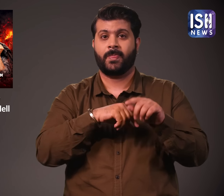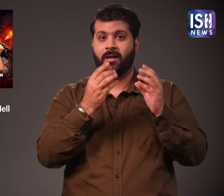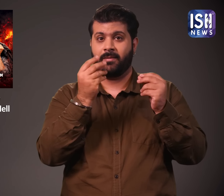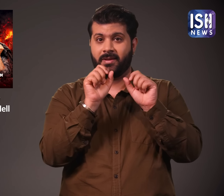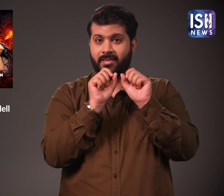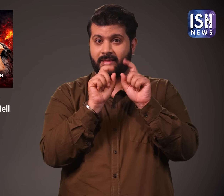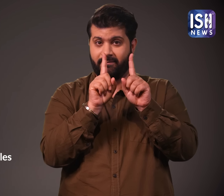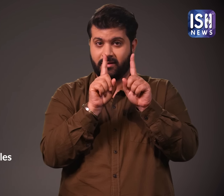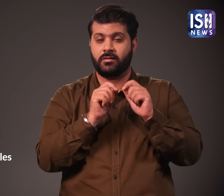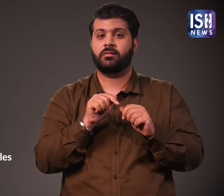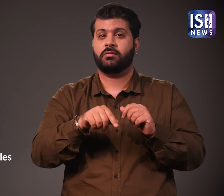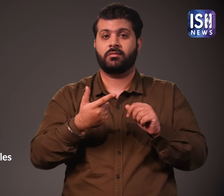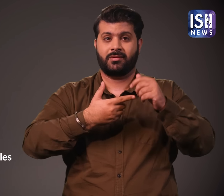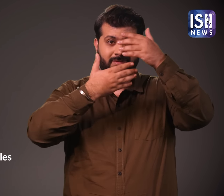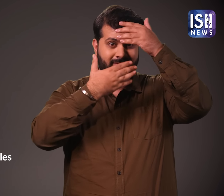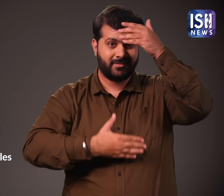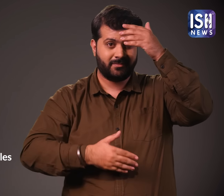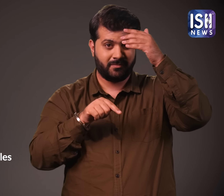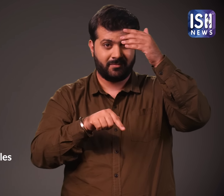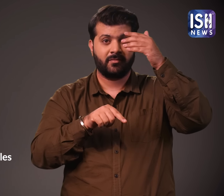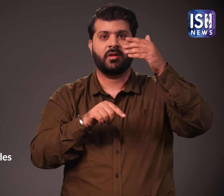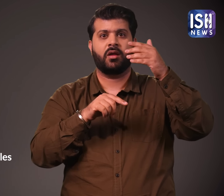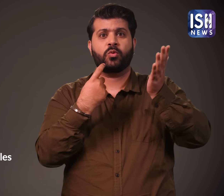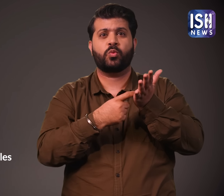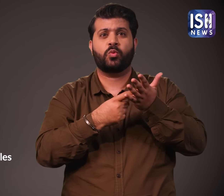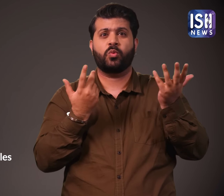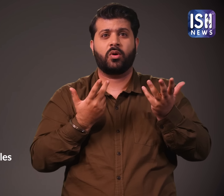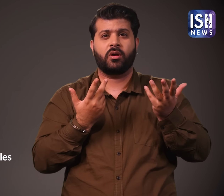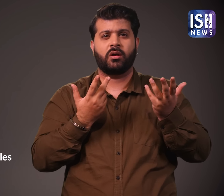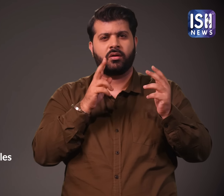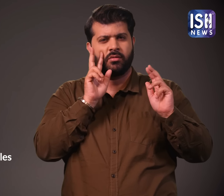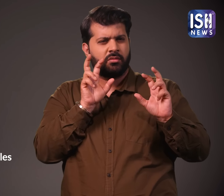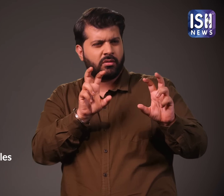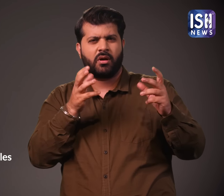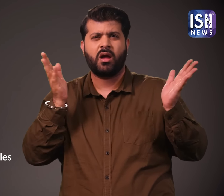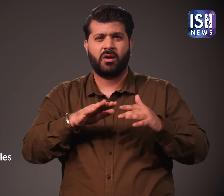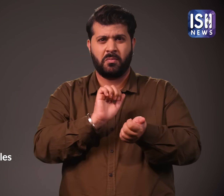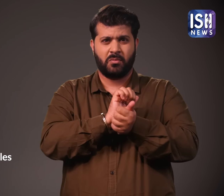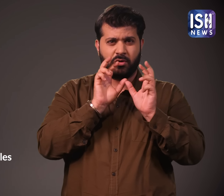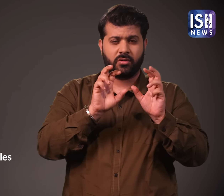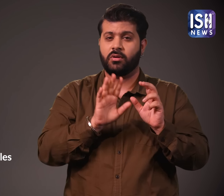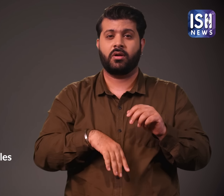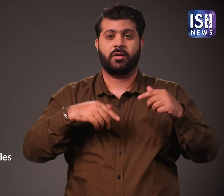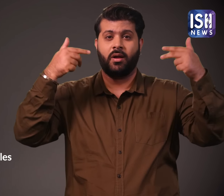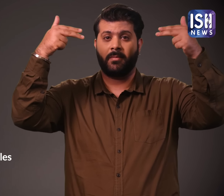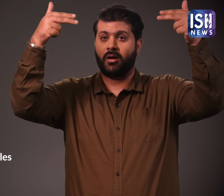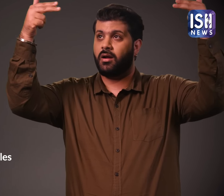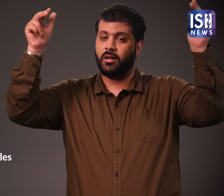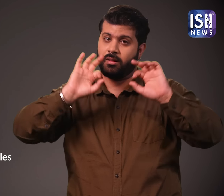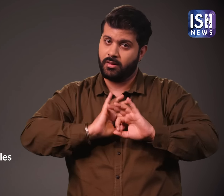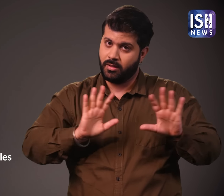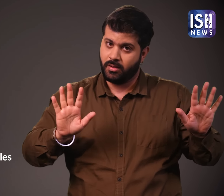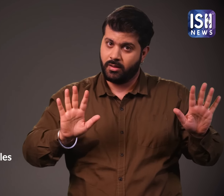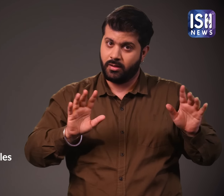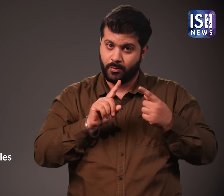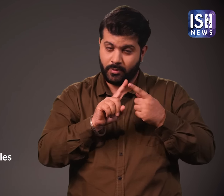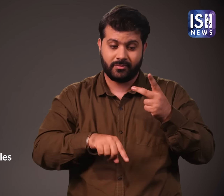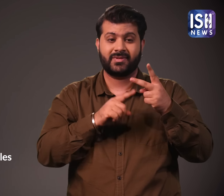11. Newer policies used surveillance to enforce hijab rules, including cameras,